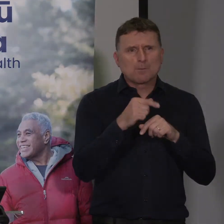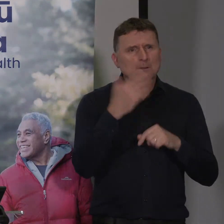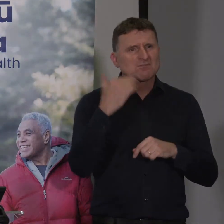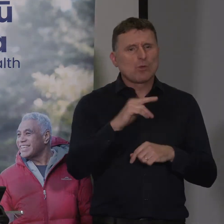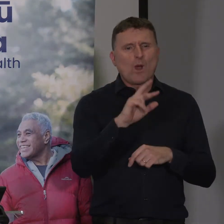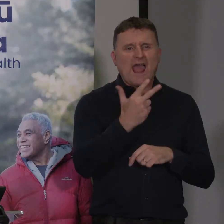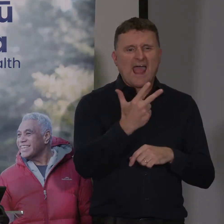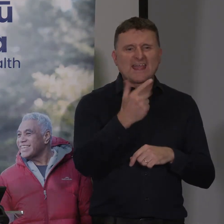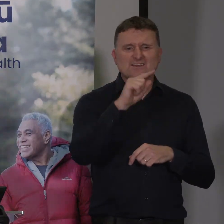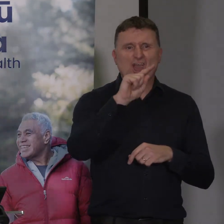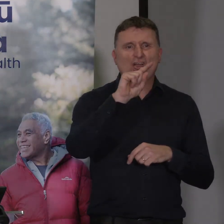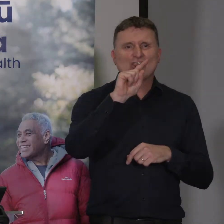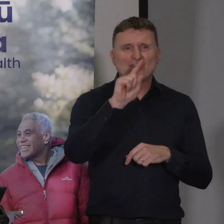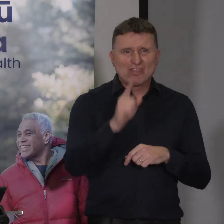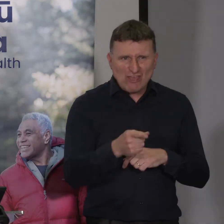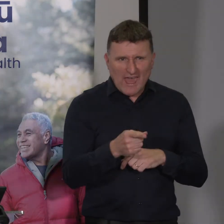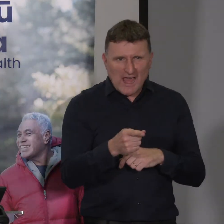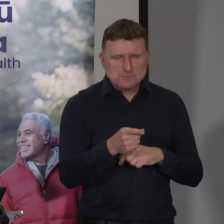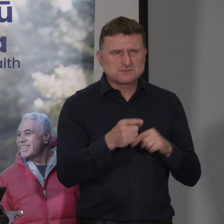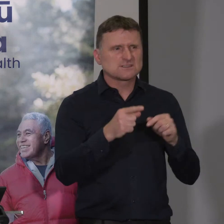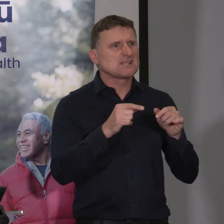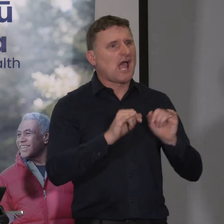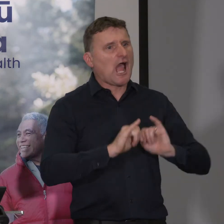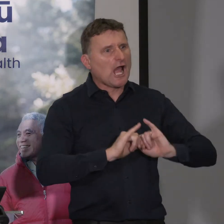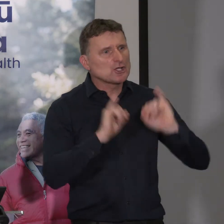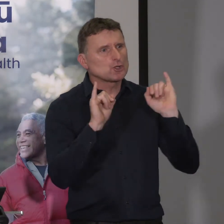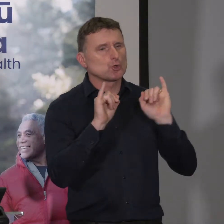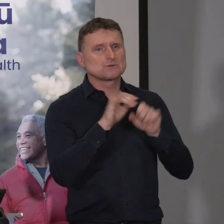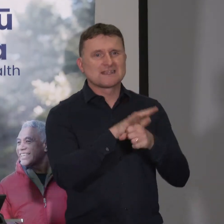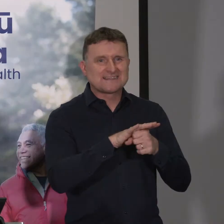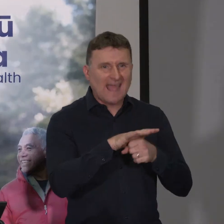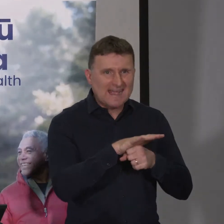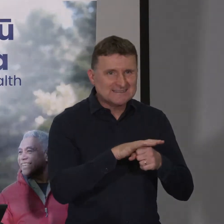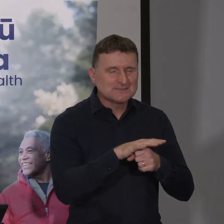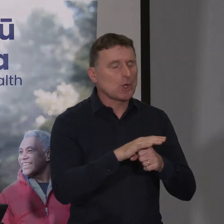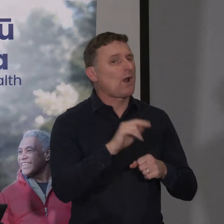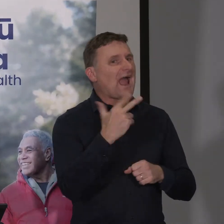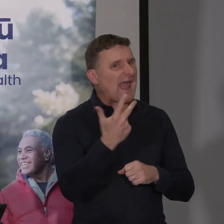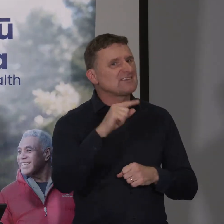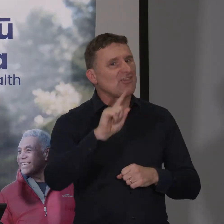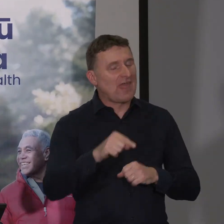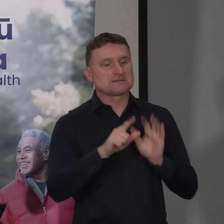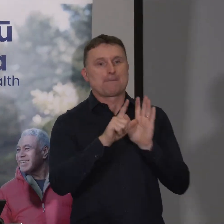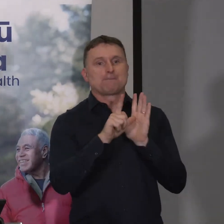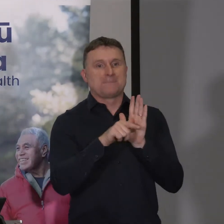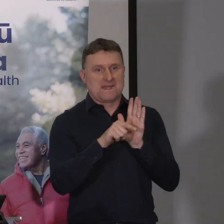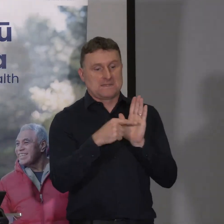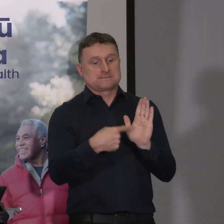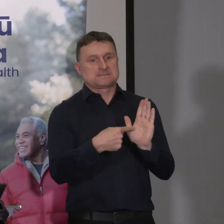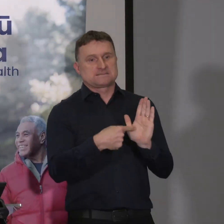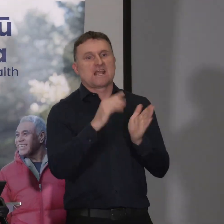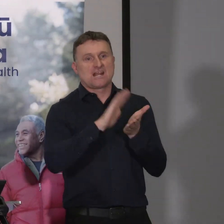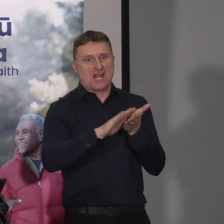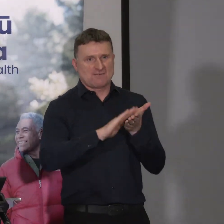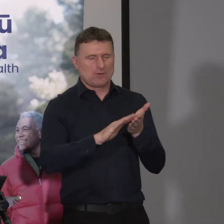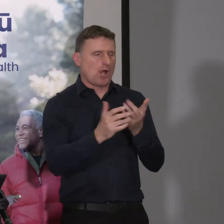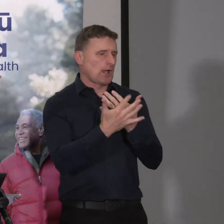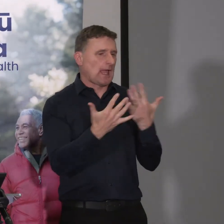over a week was a